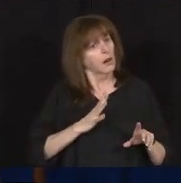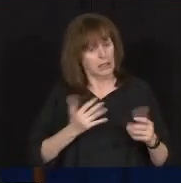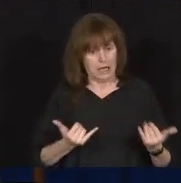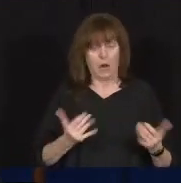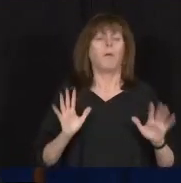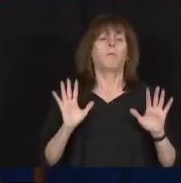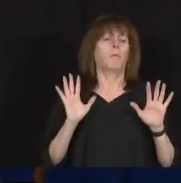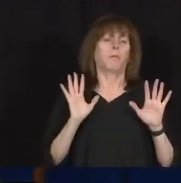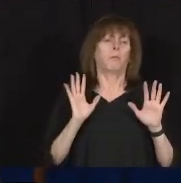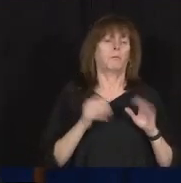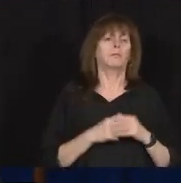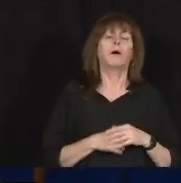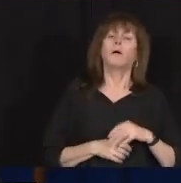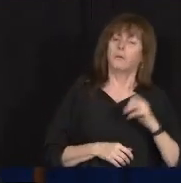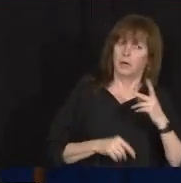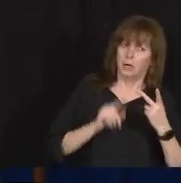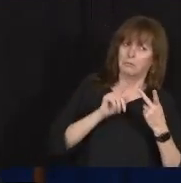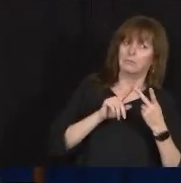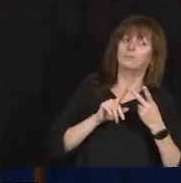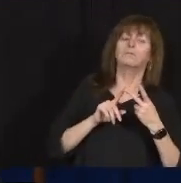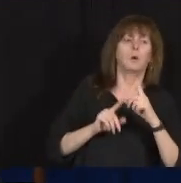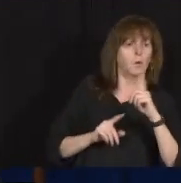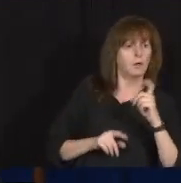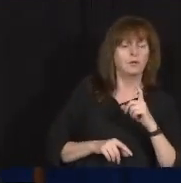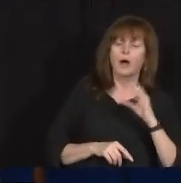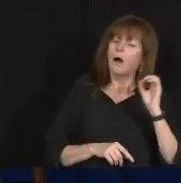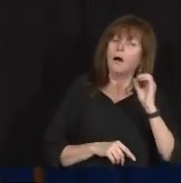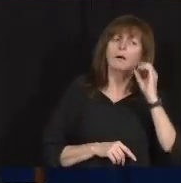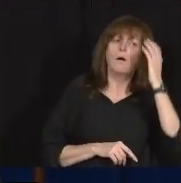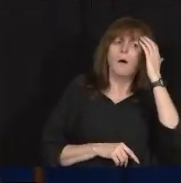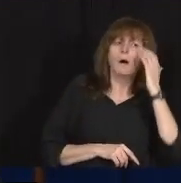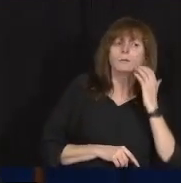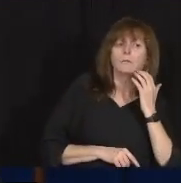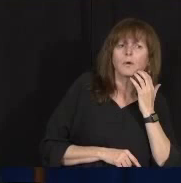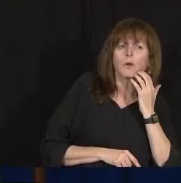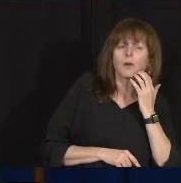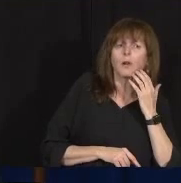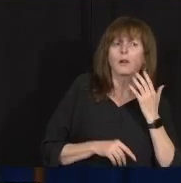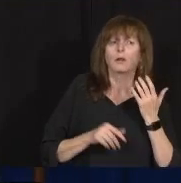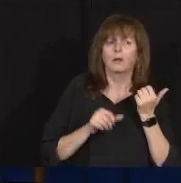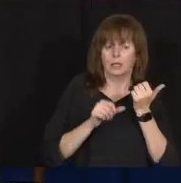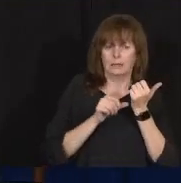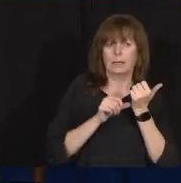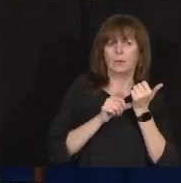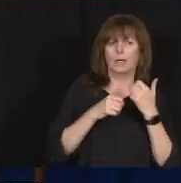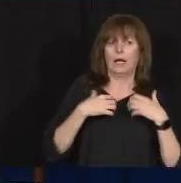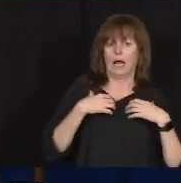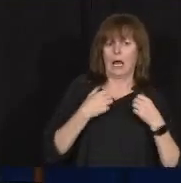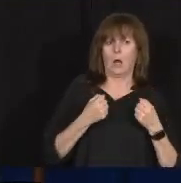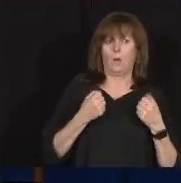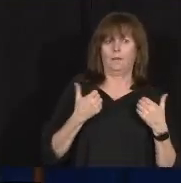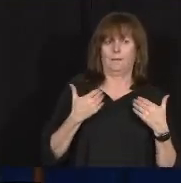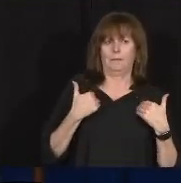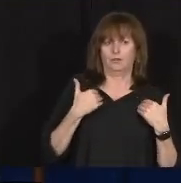hospitals are now b eing told by the deputy health minister to save all of their used personal protective equipment.